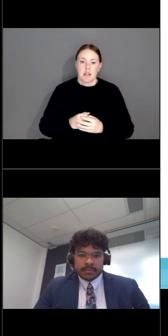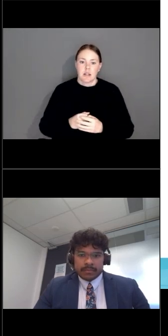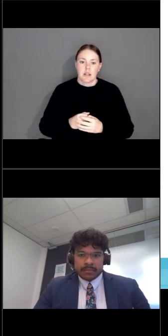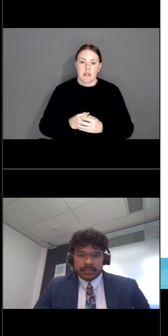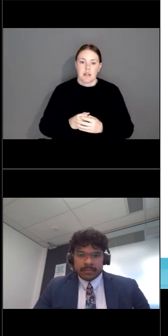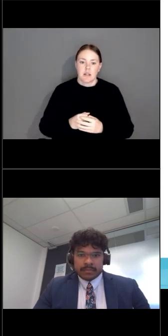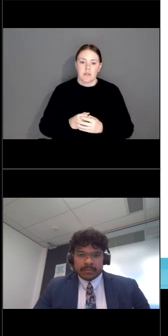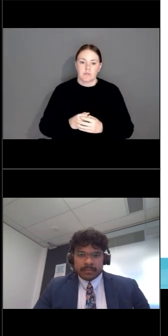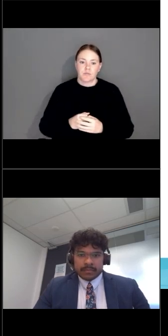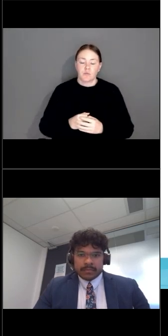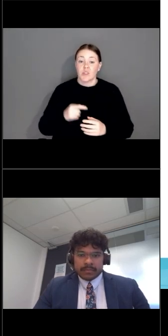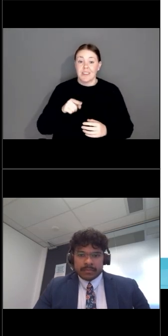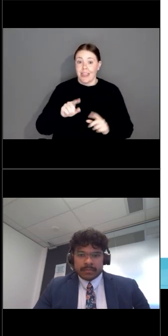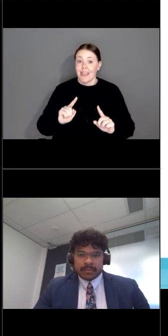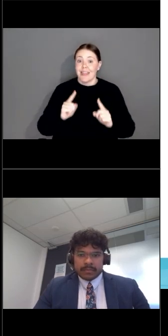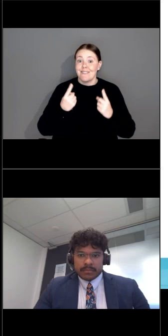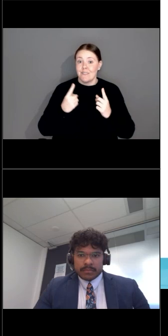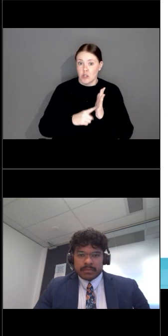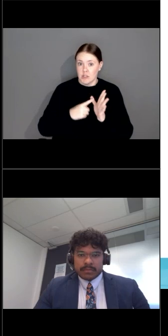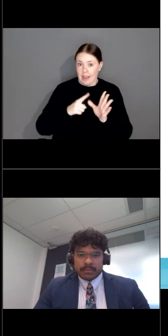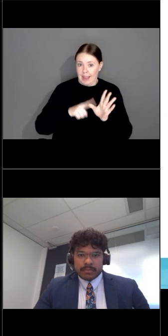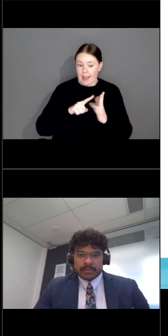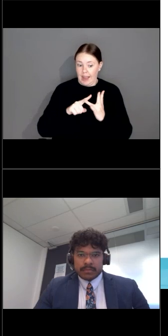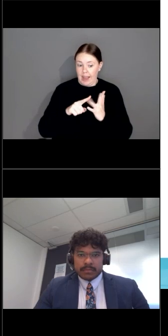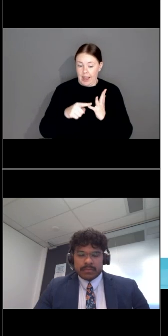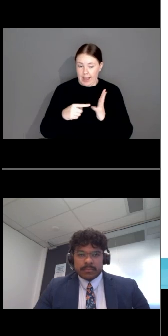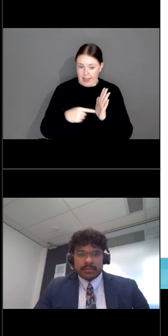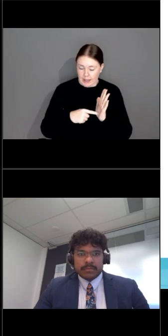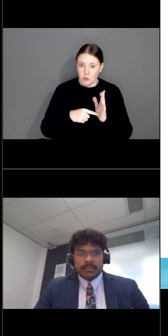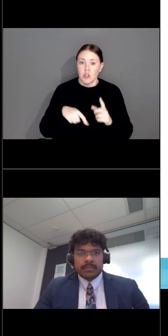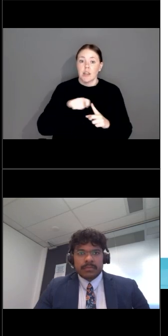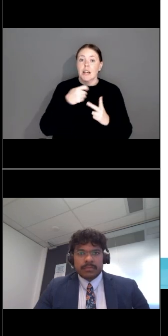layer I made them do the second thing I did was then talk about what happened once they went to